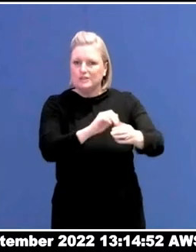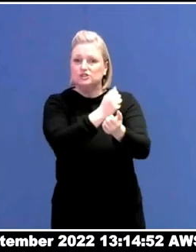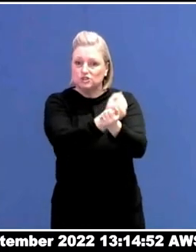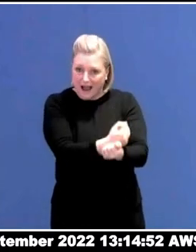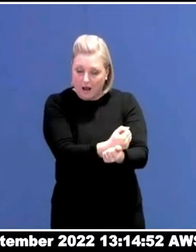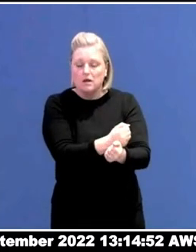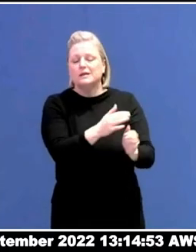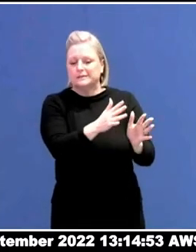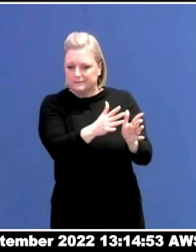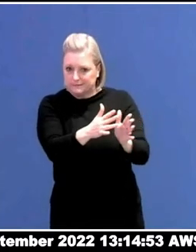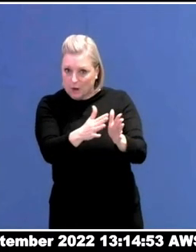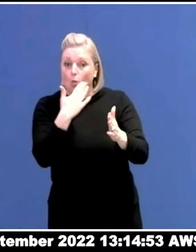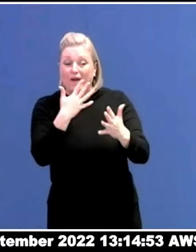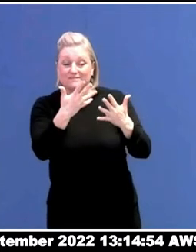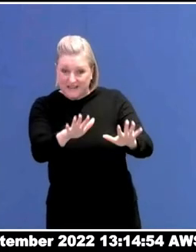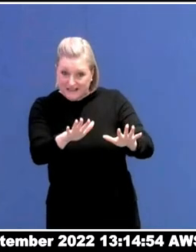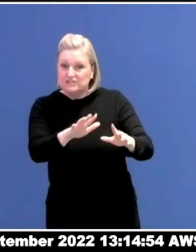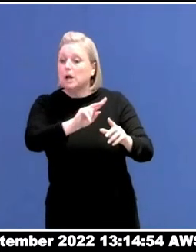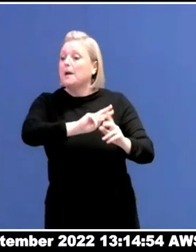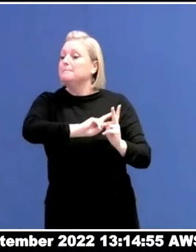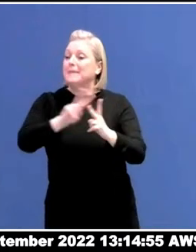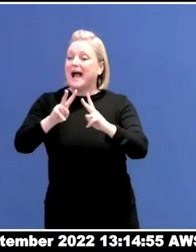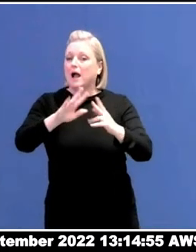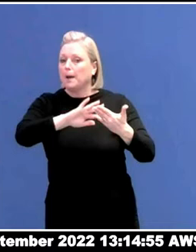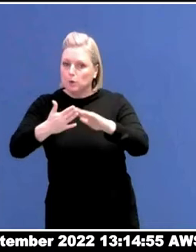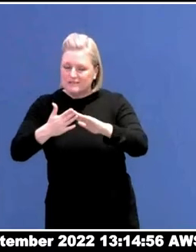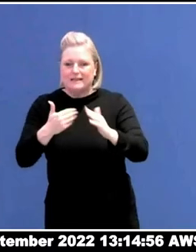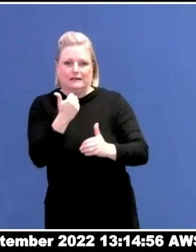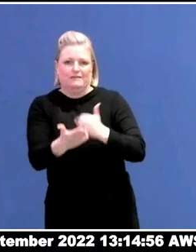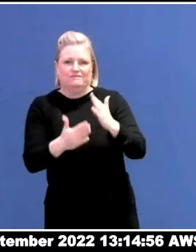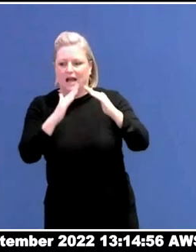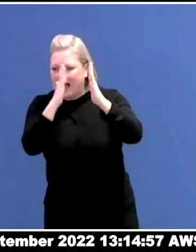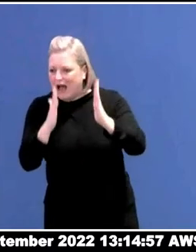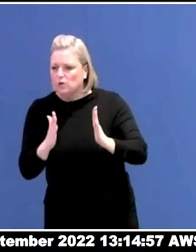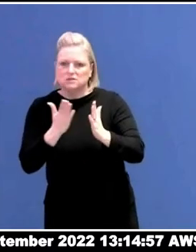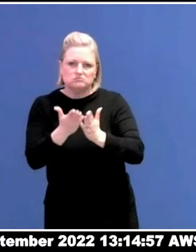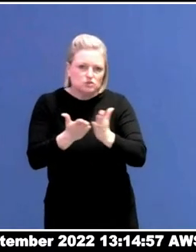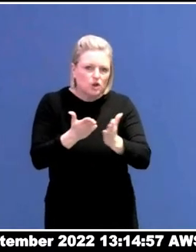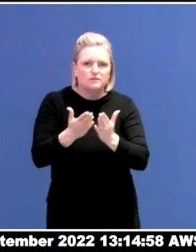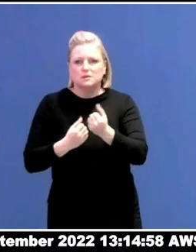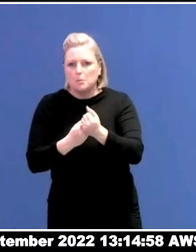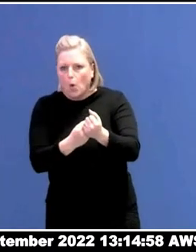other services that are required for them to continue on in the community. Thank you.